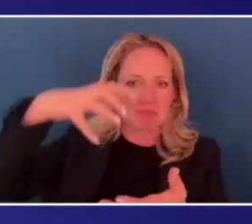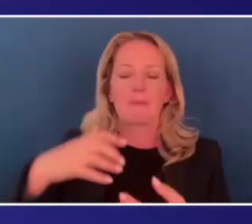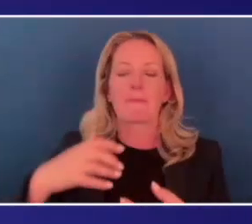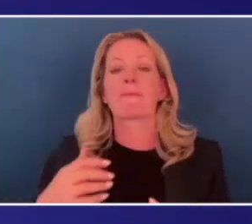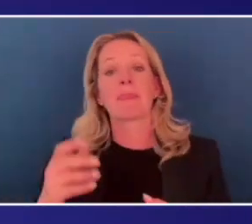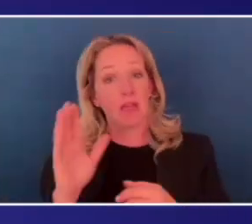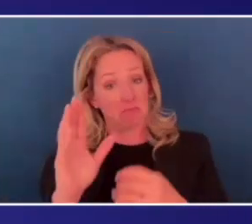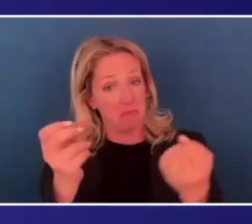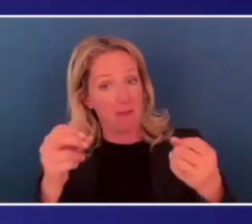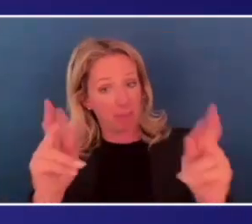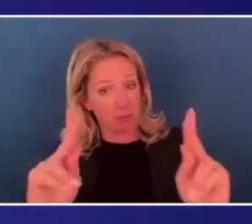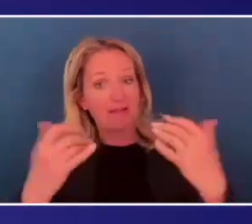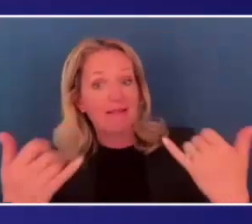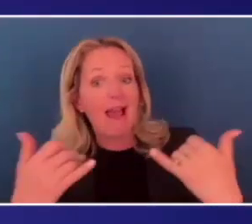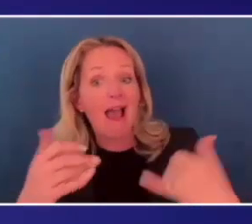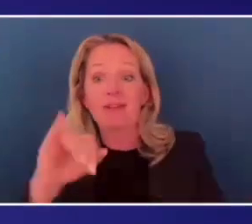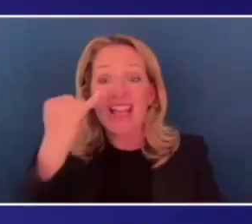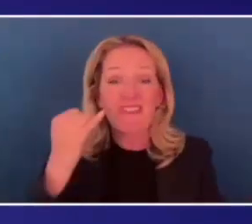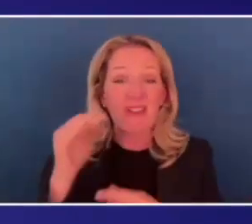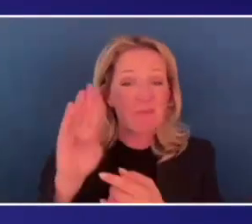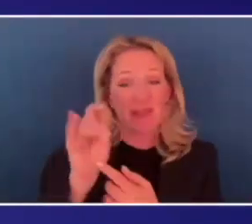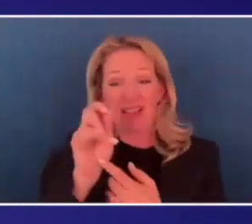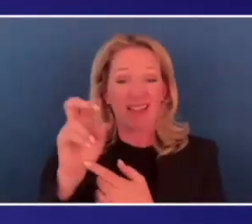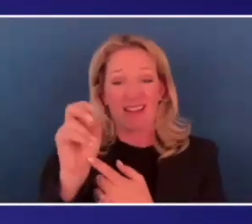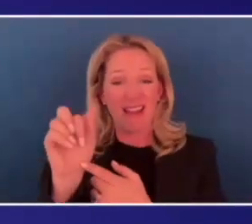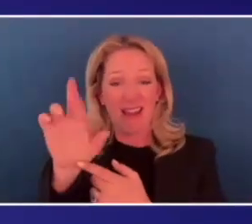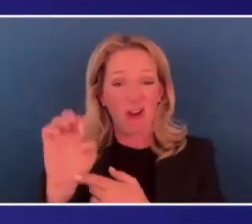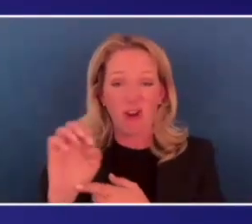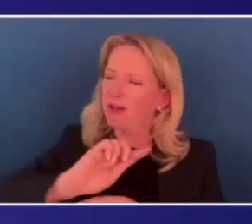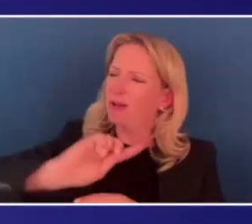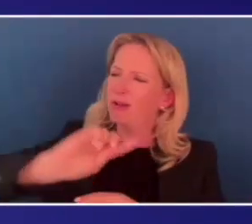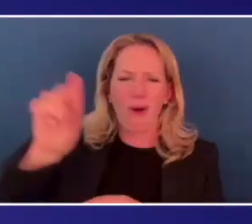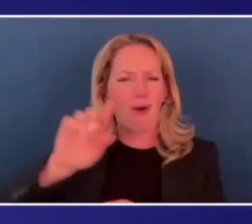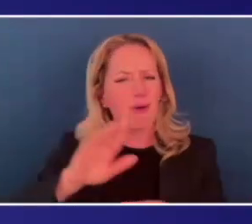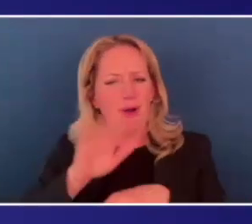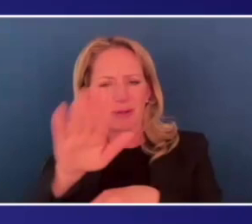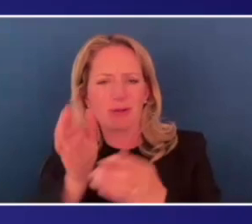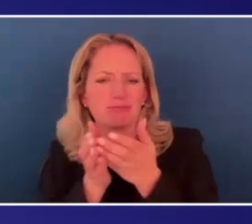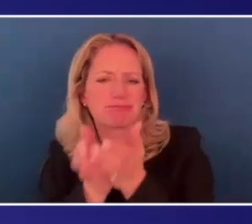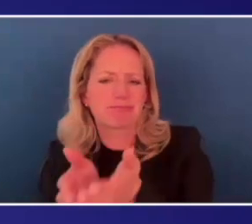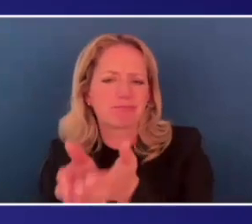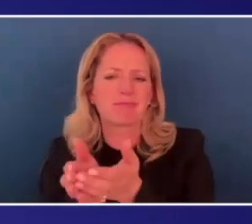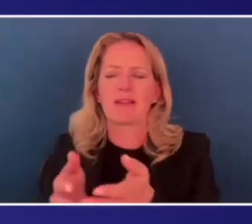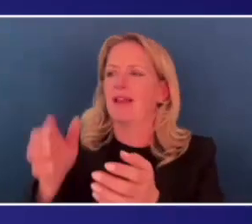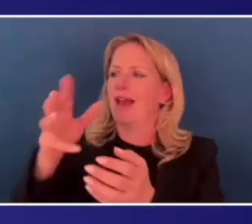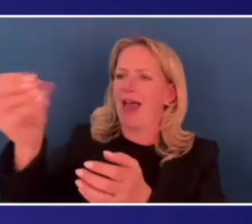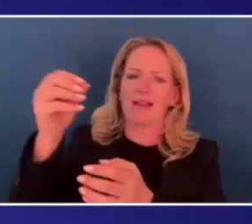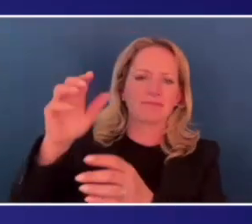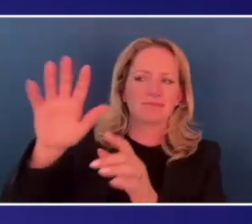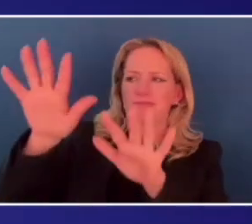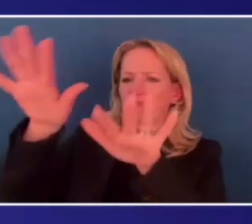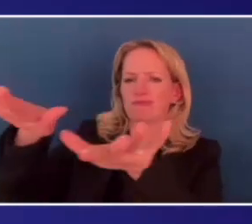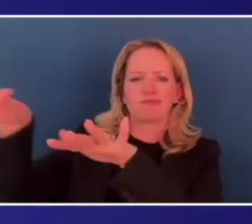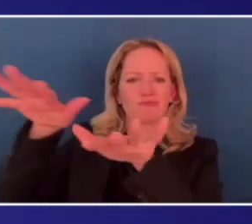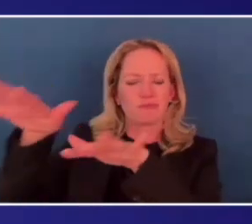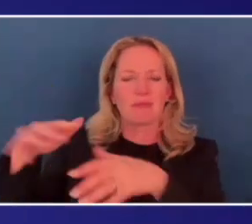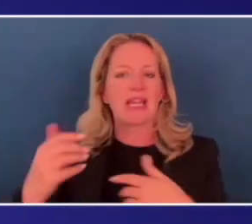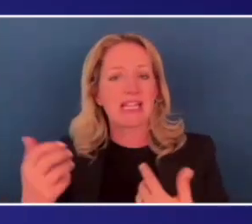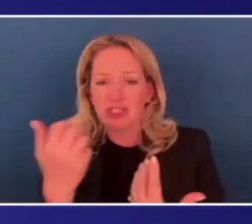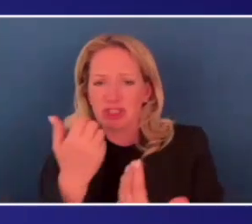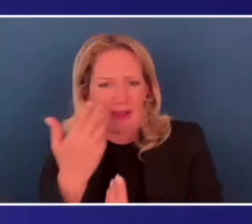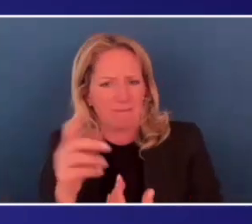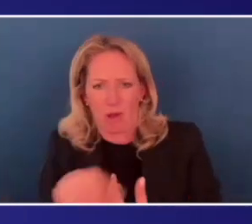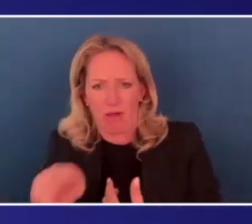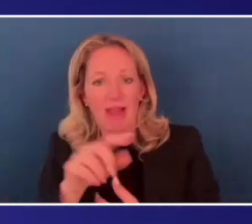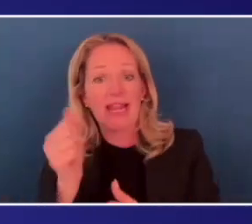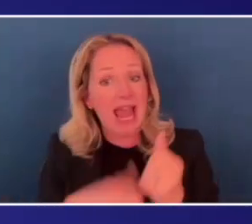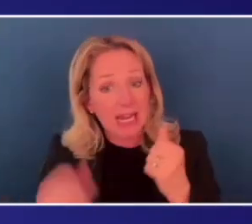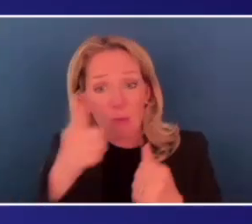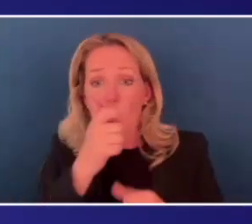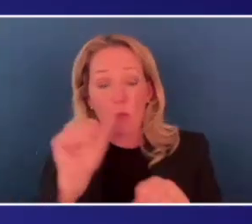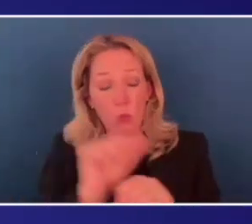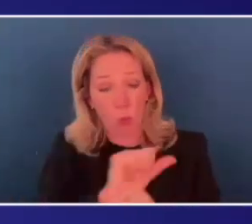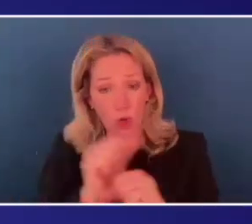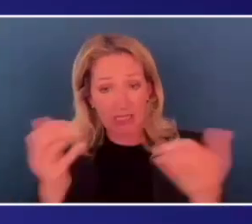The workings of America to people who actually care about each other and it is shameful and anybody here who works to hurt student loan borrowers.